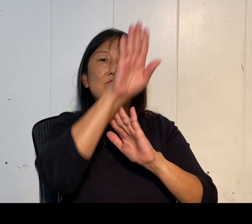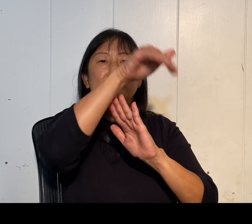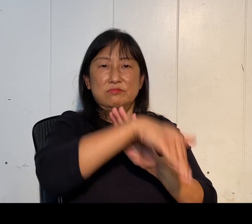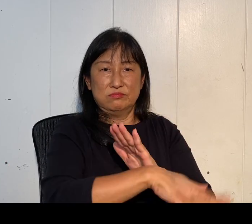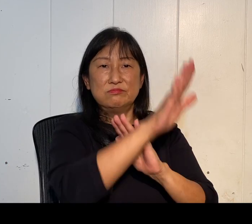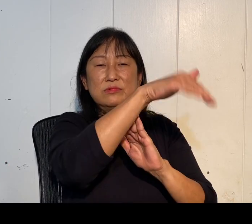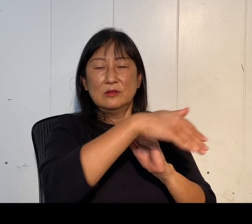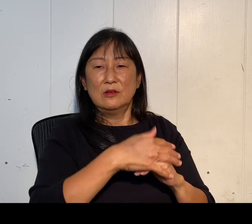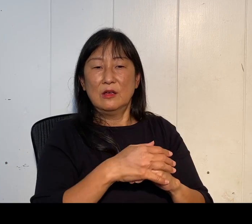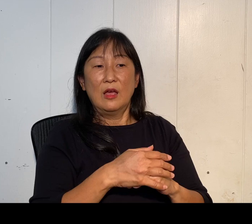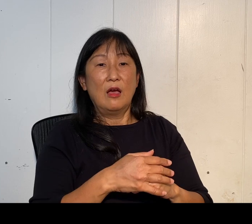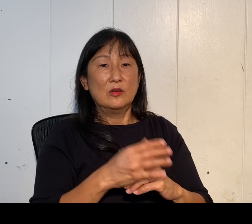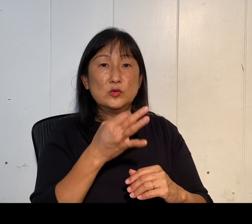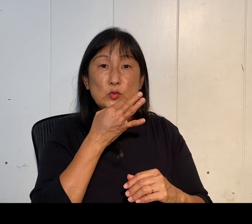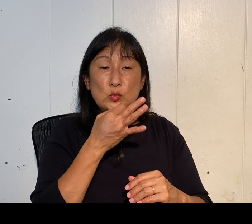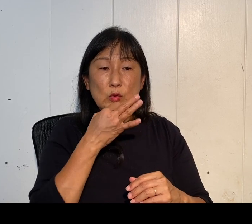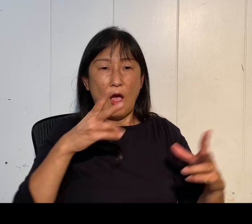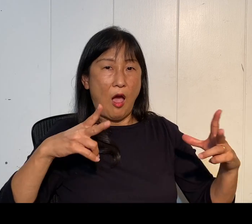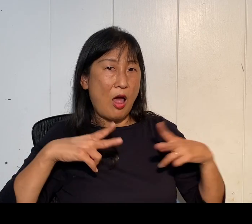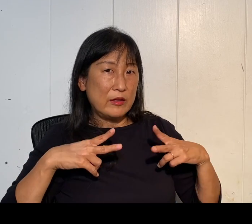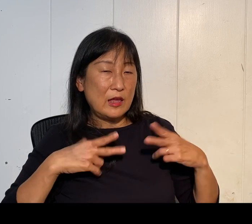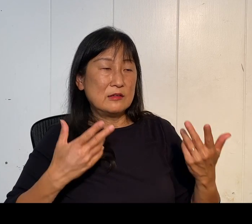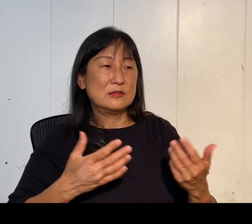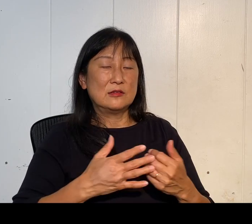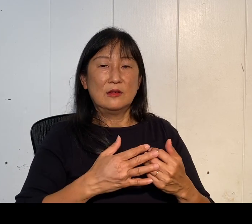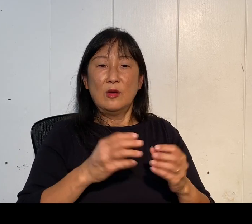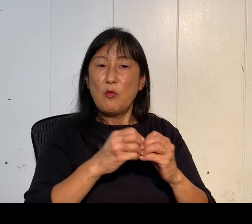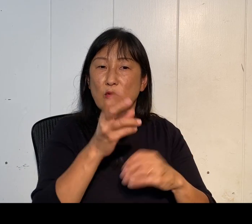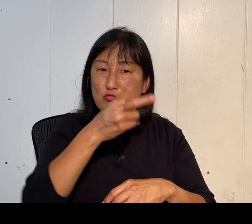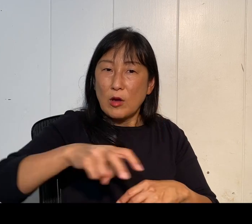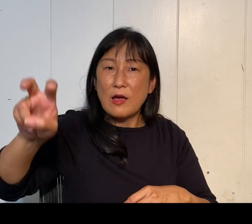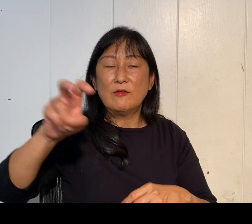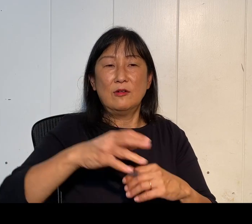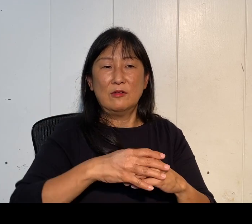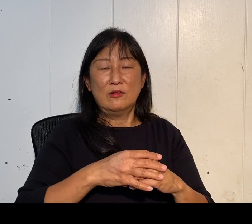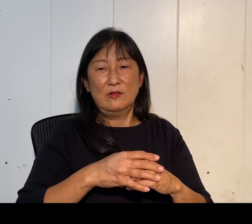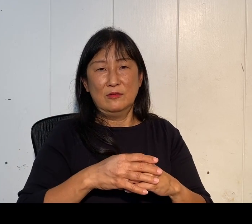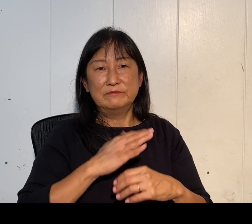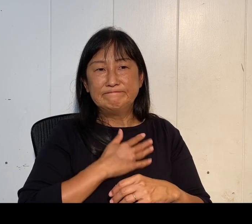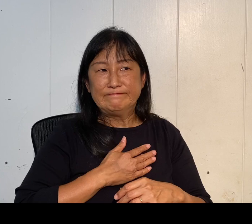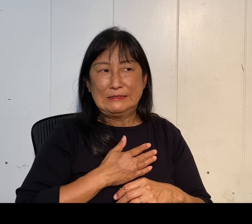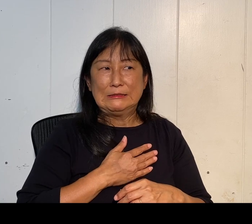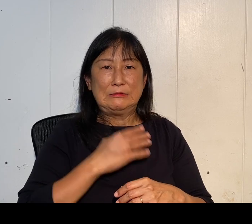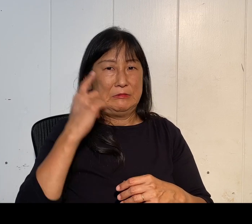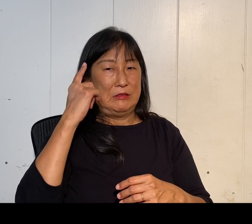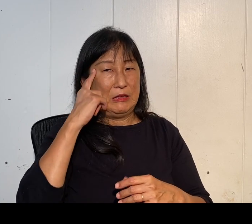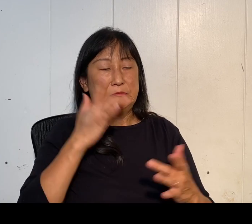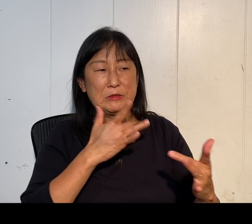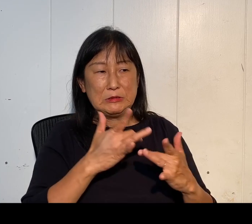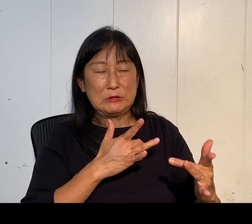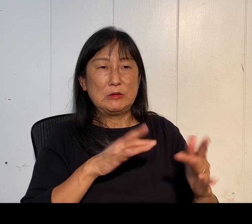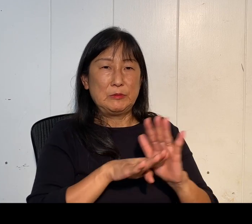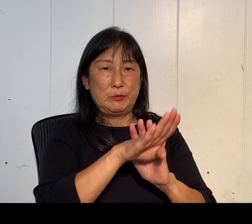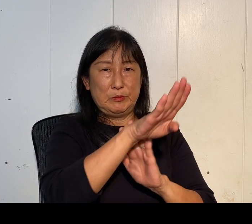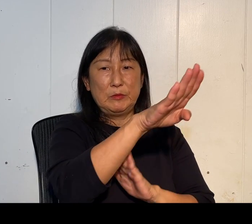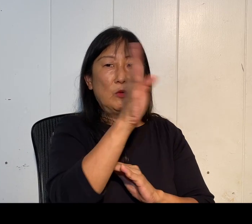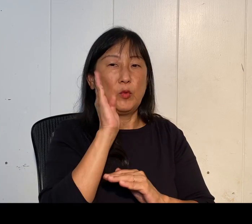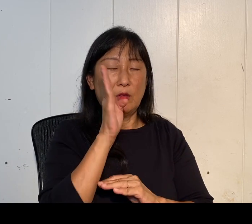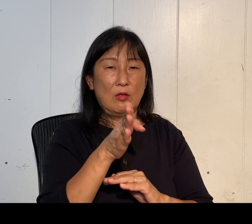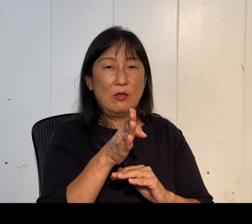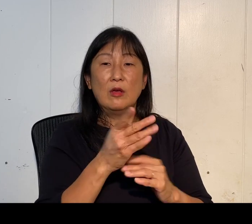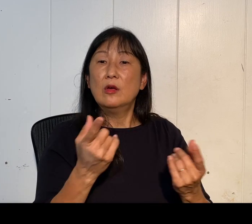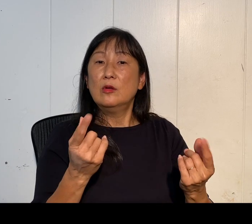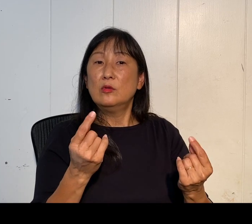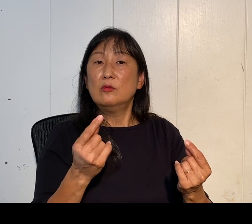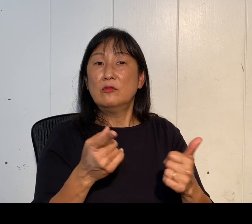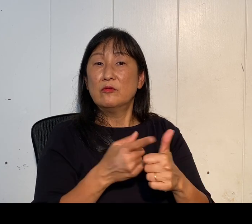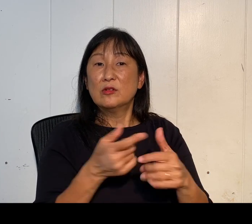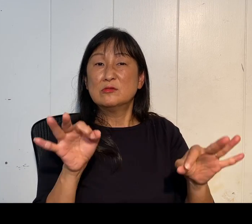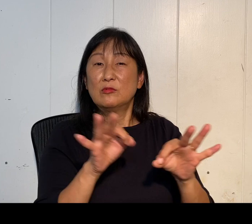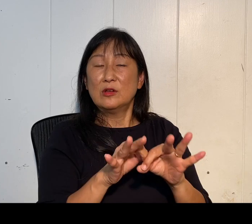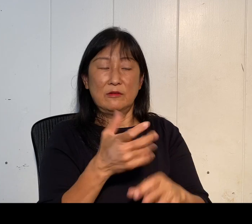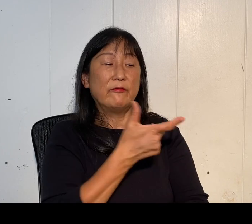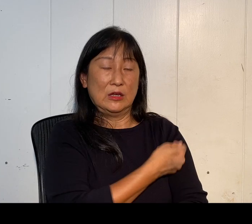With the holidays coming—and more gatherings, more travel—we should all be concerned about a continuing increase. The first and strongest layer of protection is vaccination